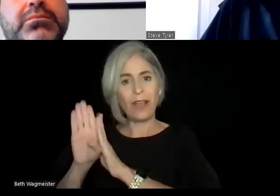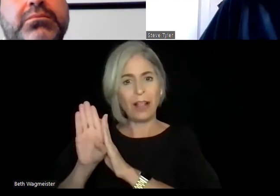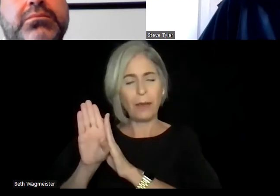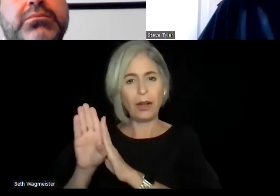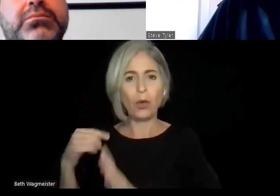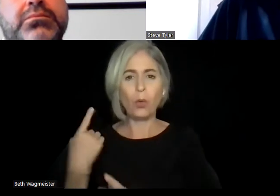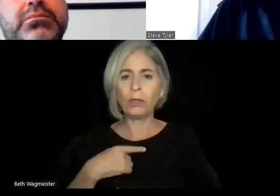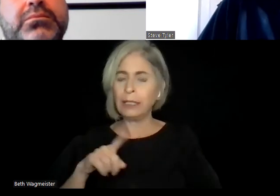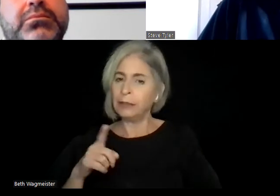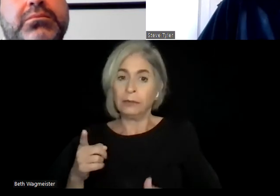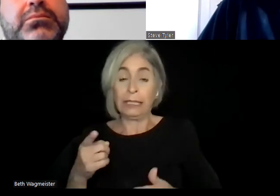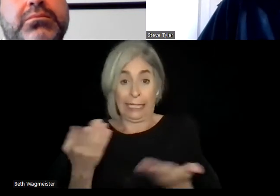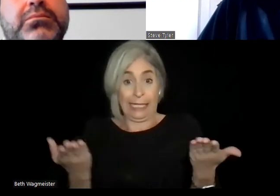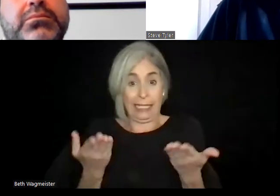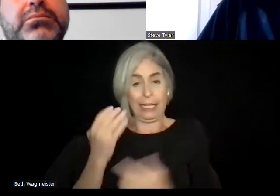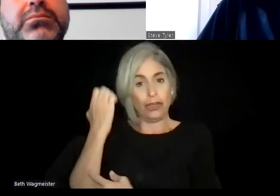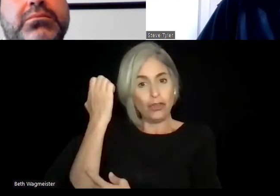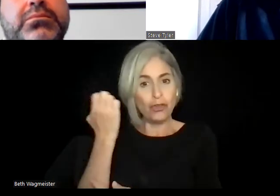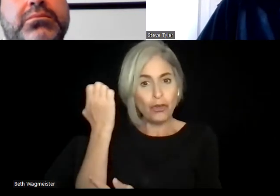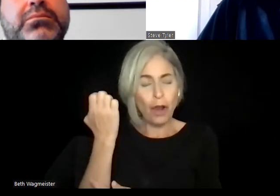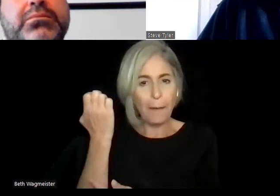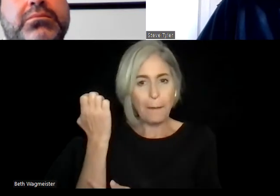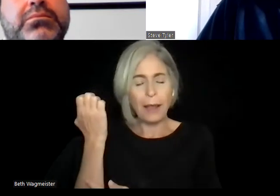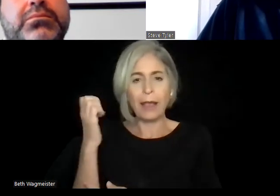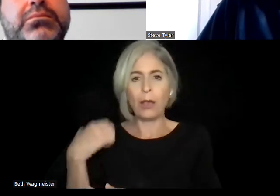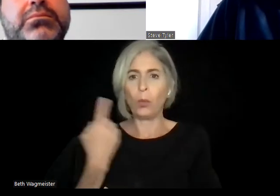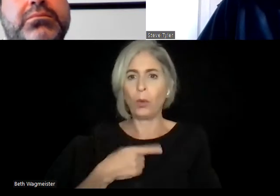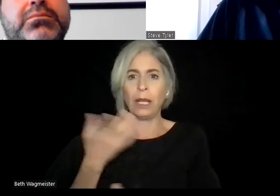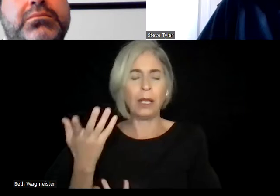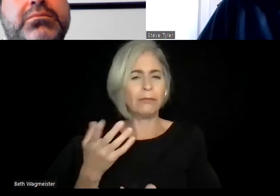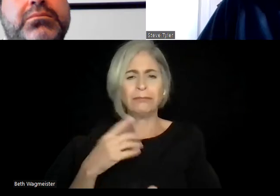possible. Alongside the developments in